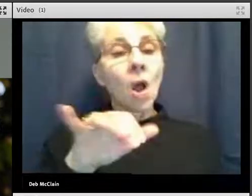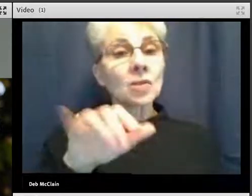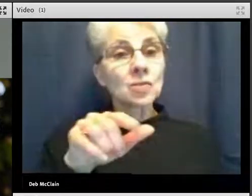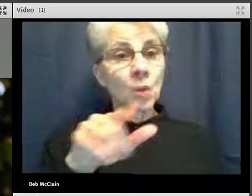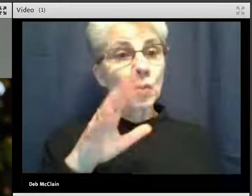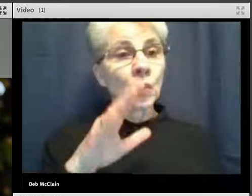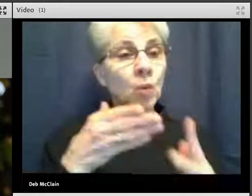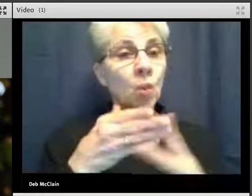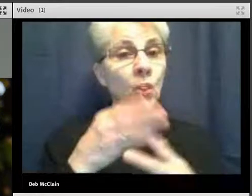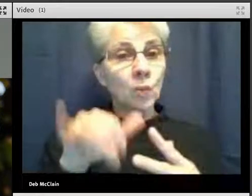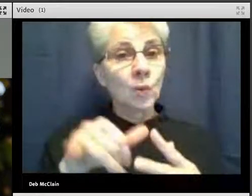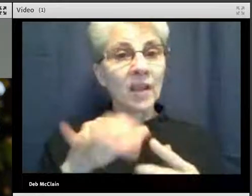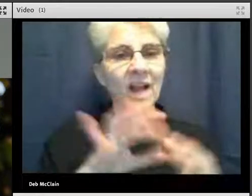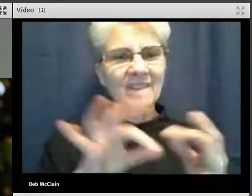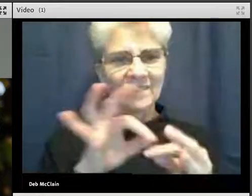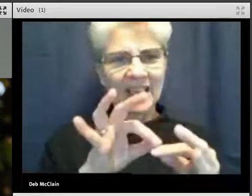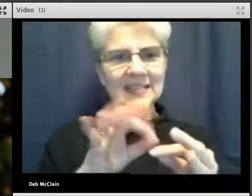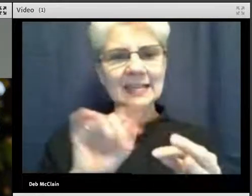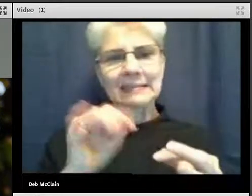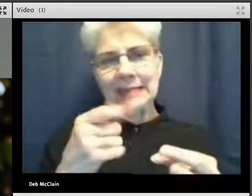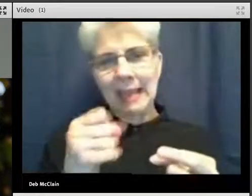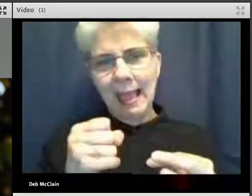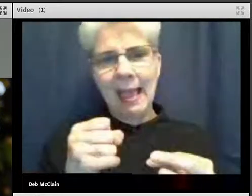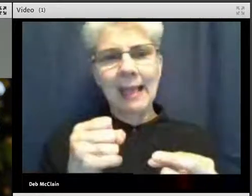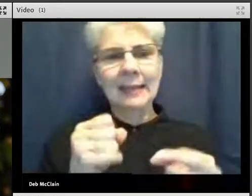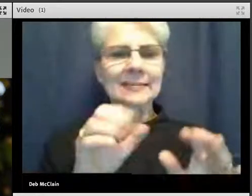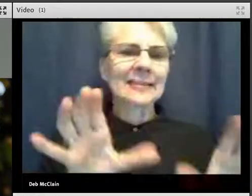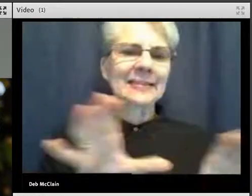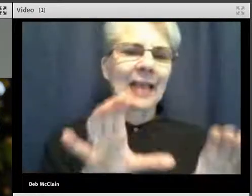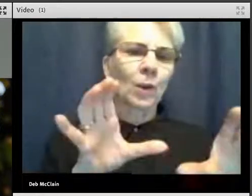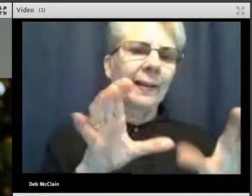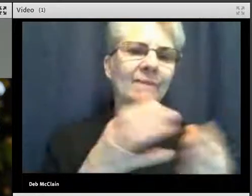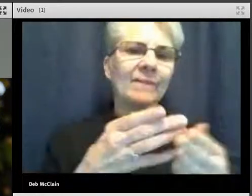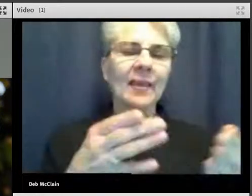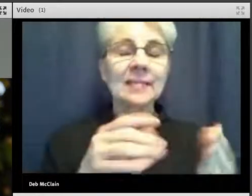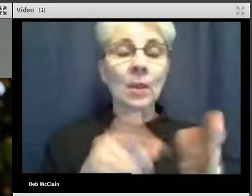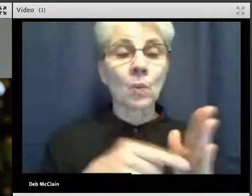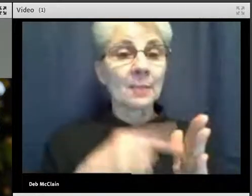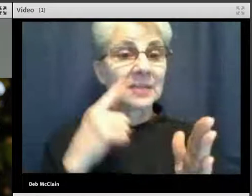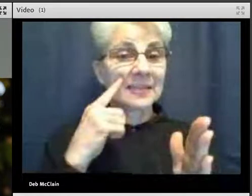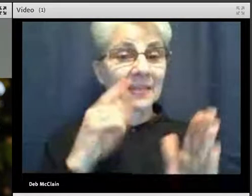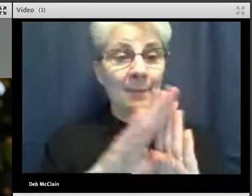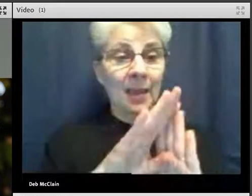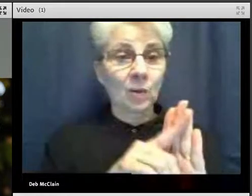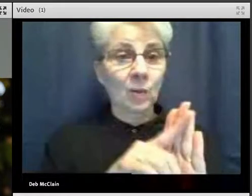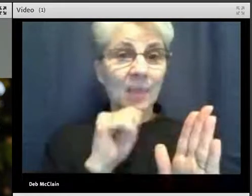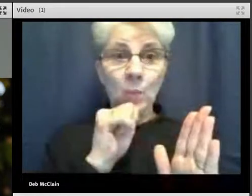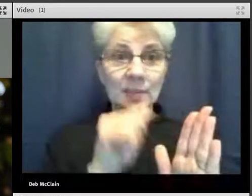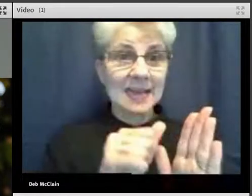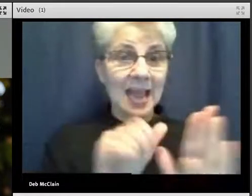So you will go through here and fix the tags, mark things decorative. It will sometimes think that the background